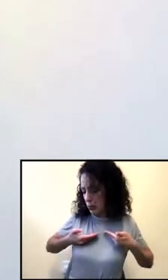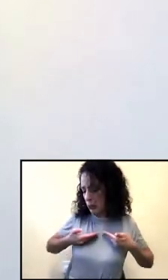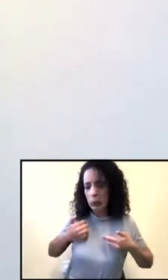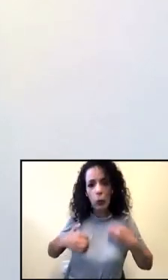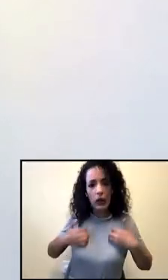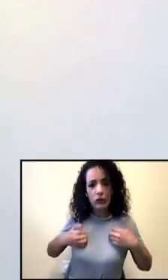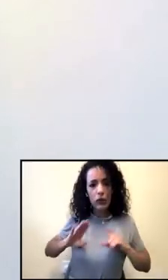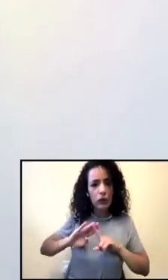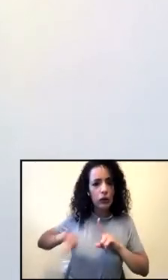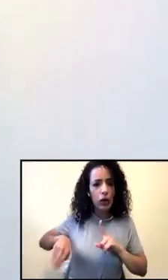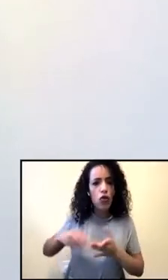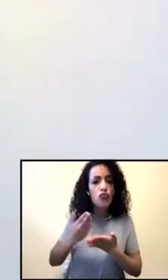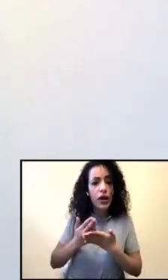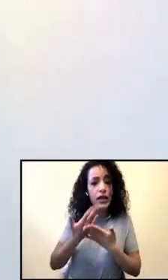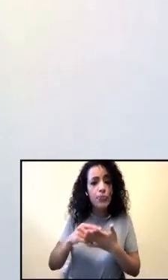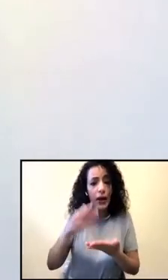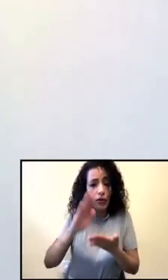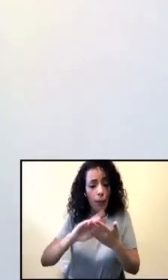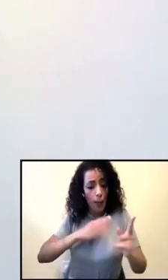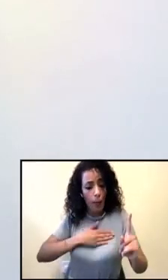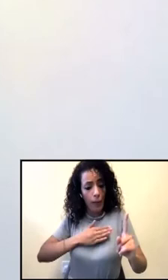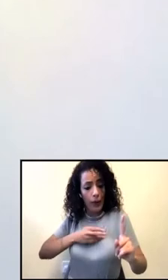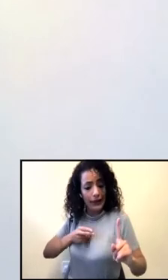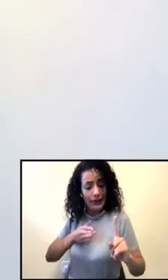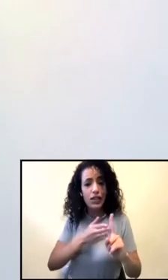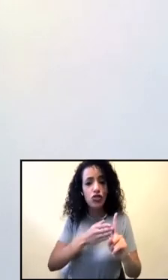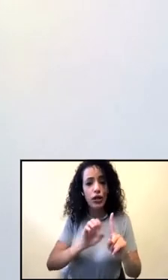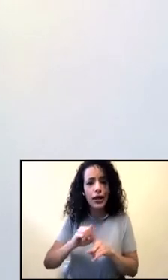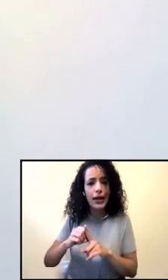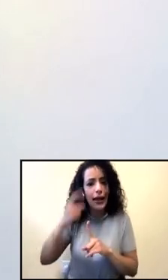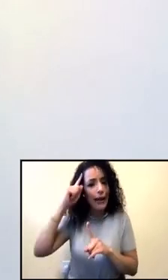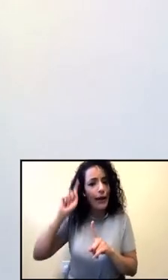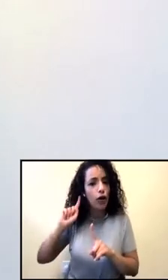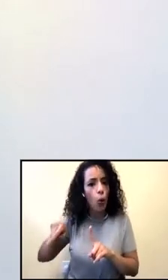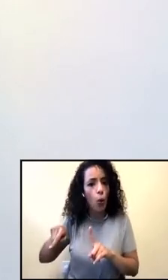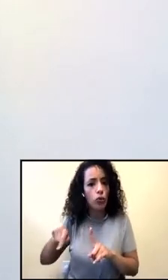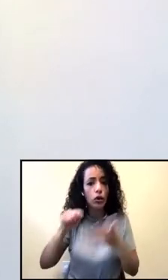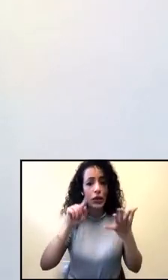written out. I think this year in the UK and across the world, we've seen government and